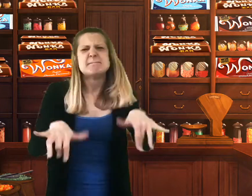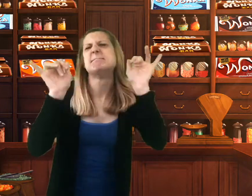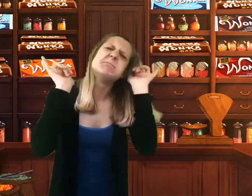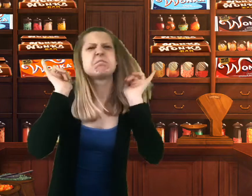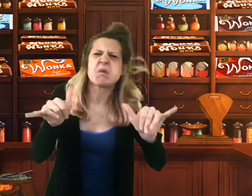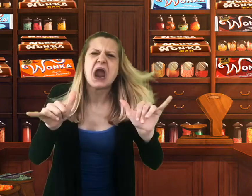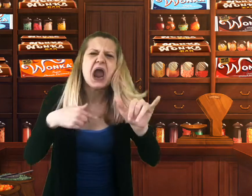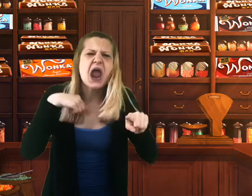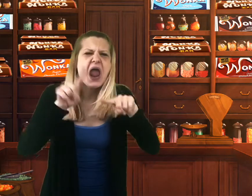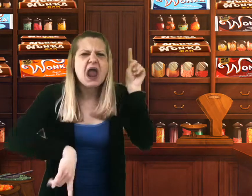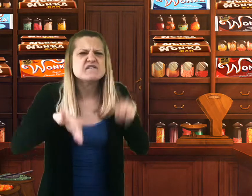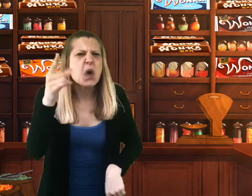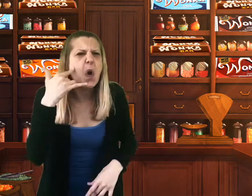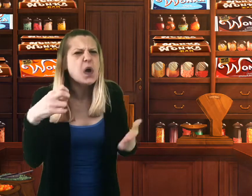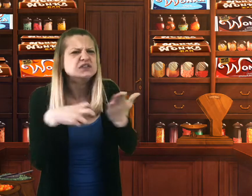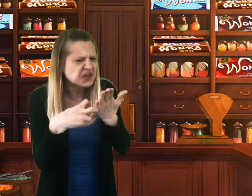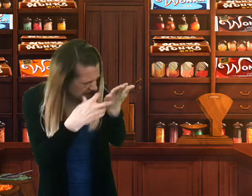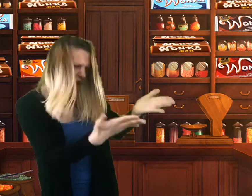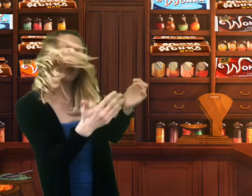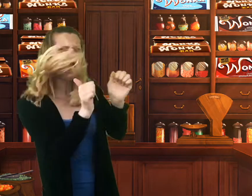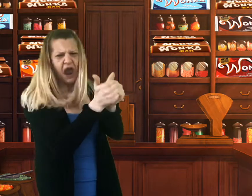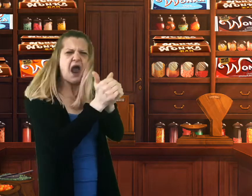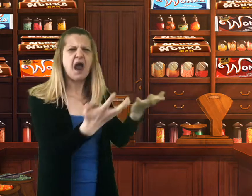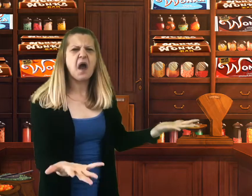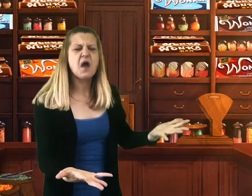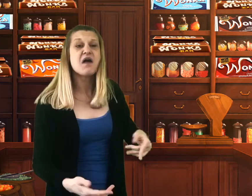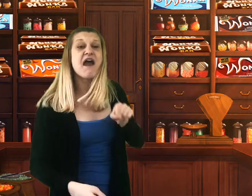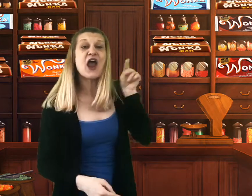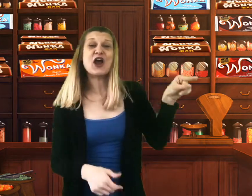Yet I had no luck in finding the golden ticket! How did you do that?!?!"